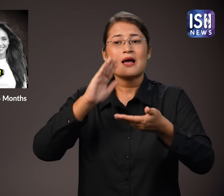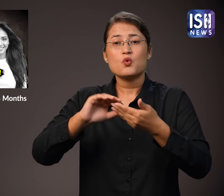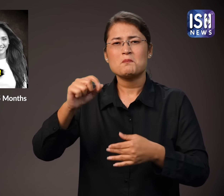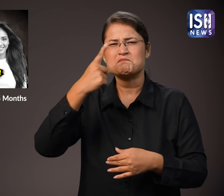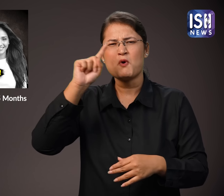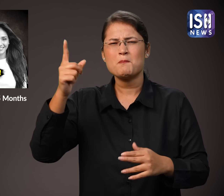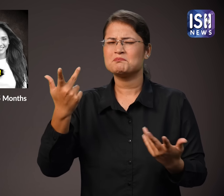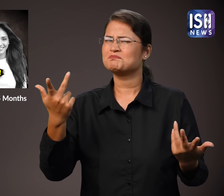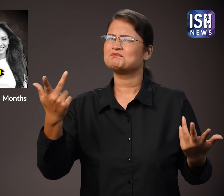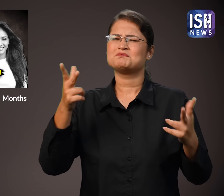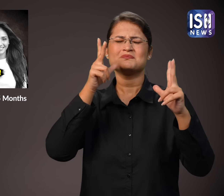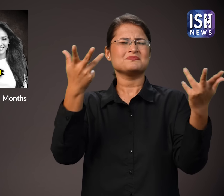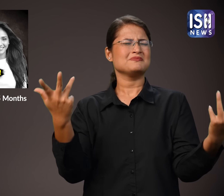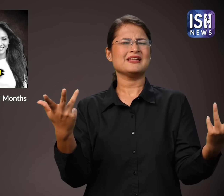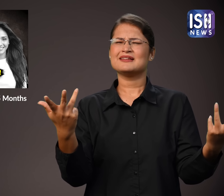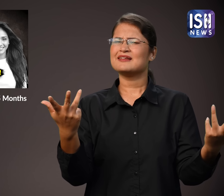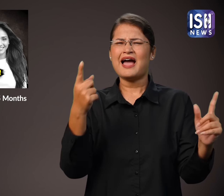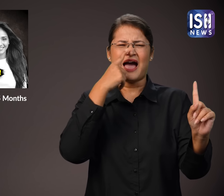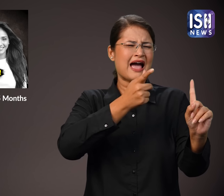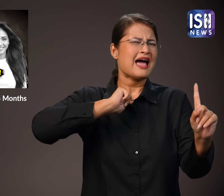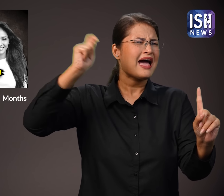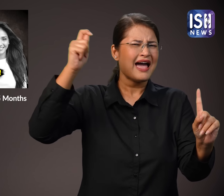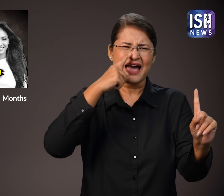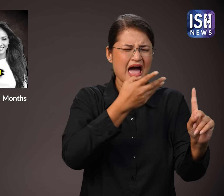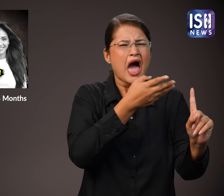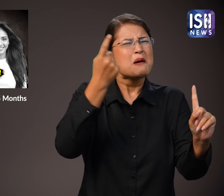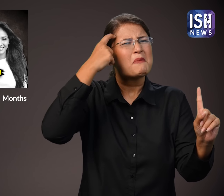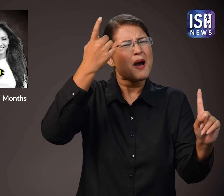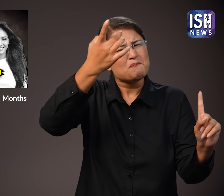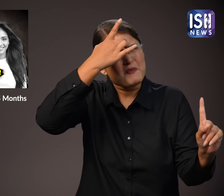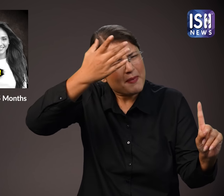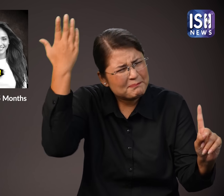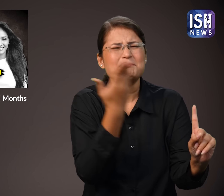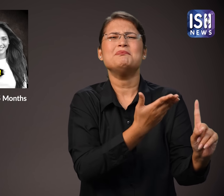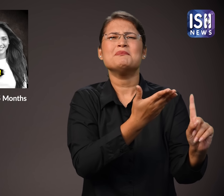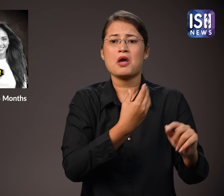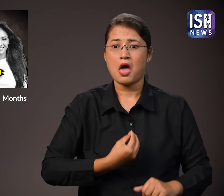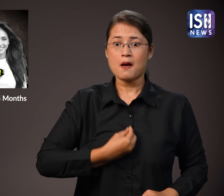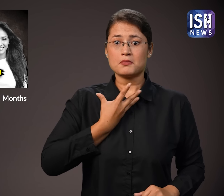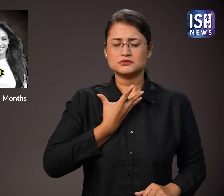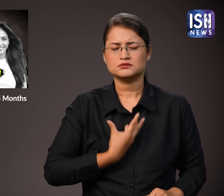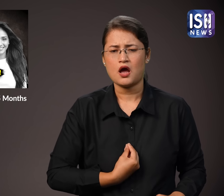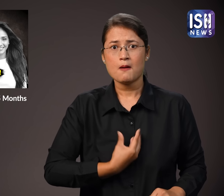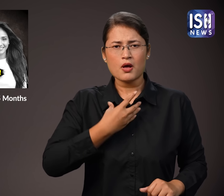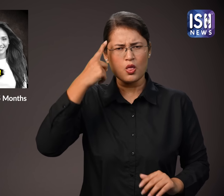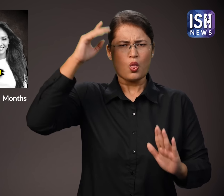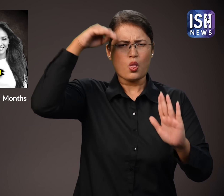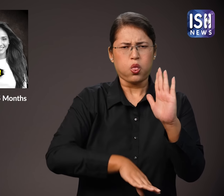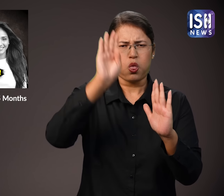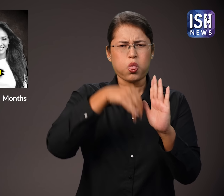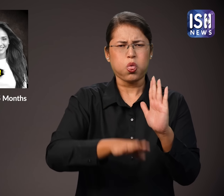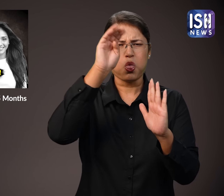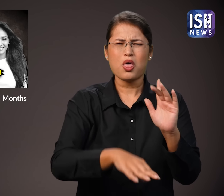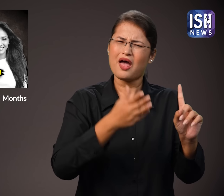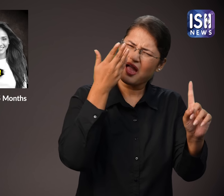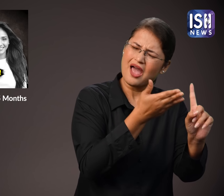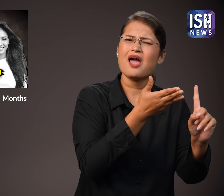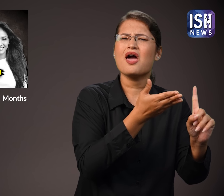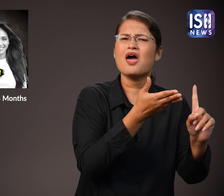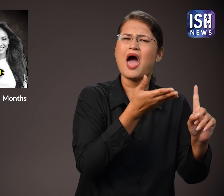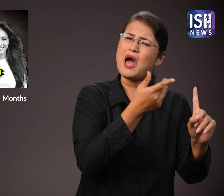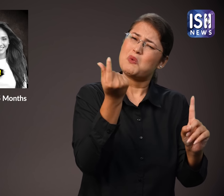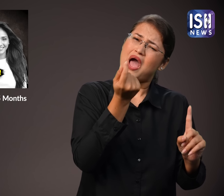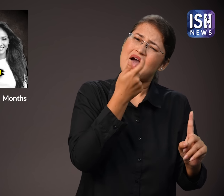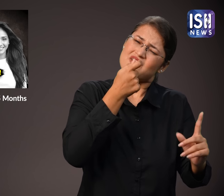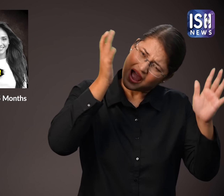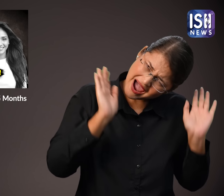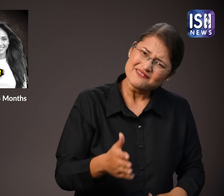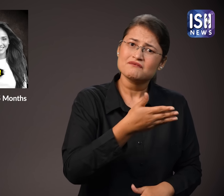The mother-in-law publicly claimed Twisha had mental health problems, emotional instability and substance dependency.